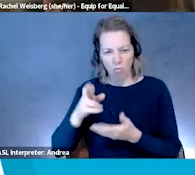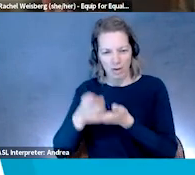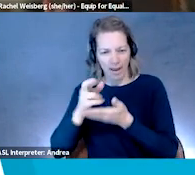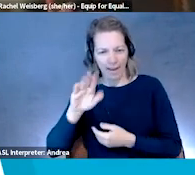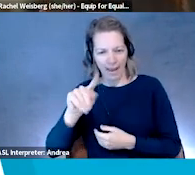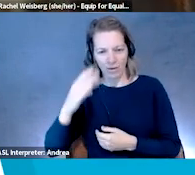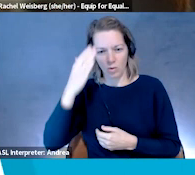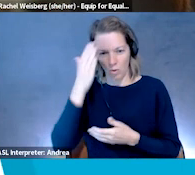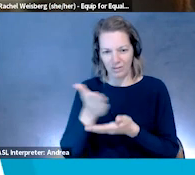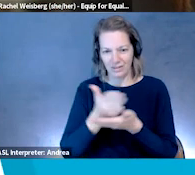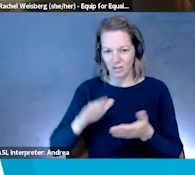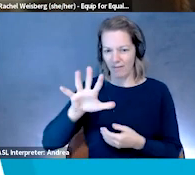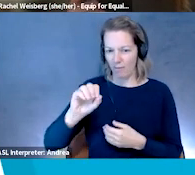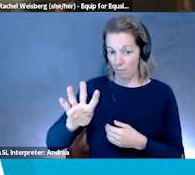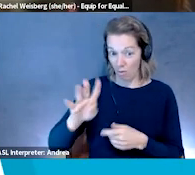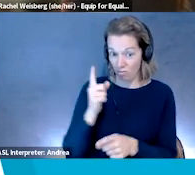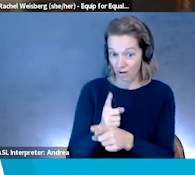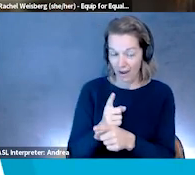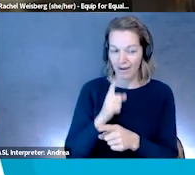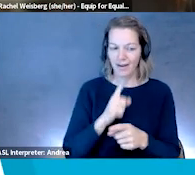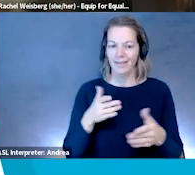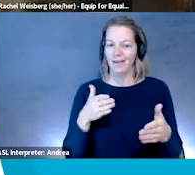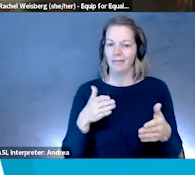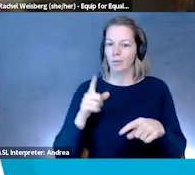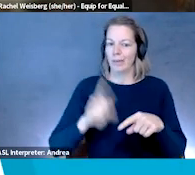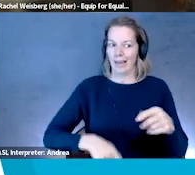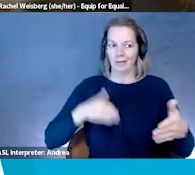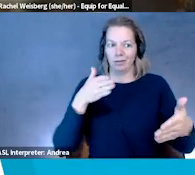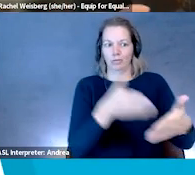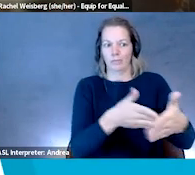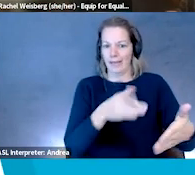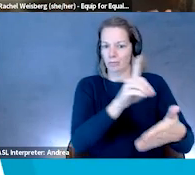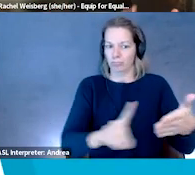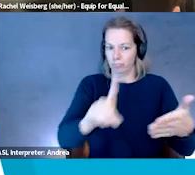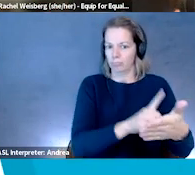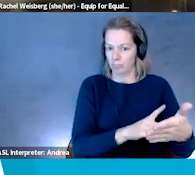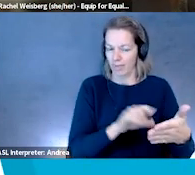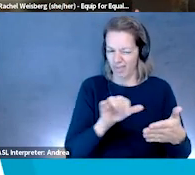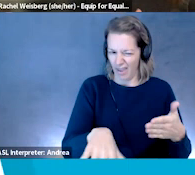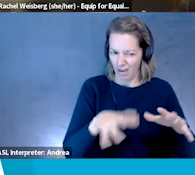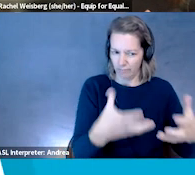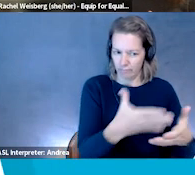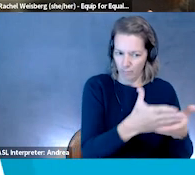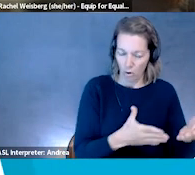PROVIDES ALL SORTS OF SERVICES FOR PEOPLE. A LOT OF US KNOW OF THE REHAB ACT